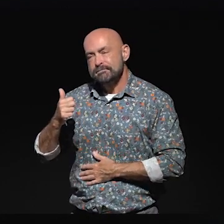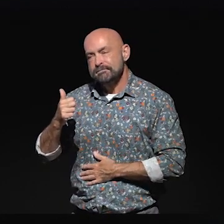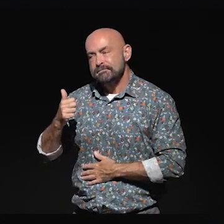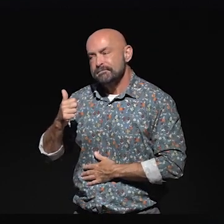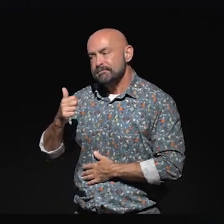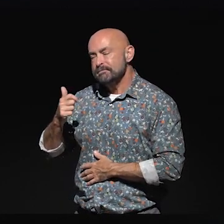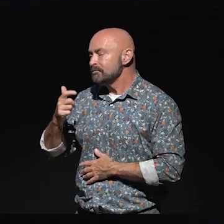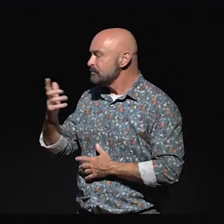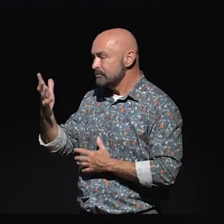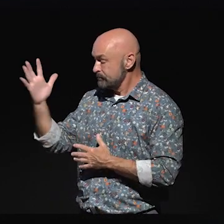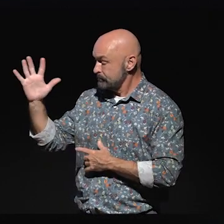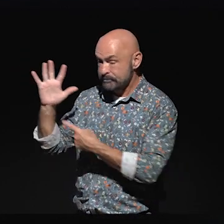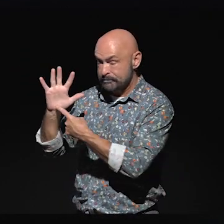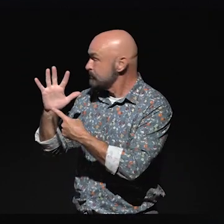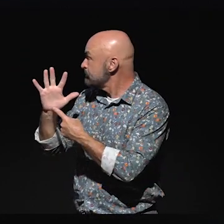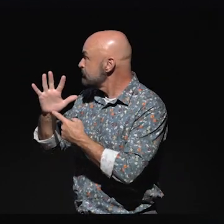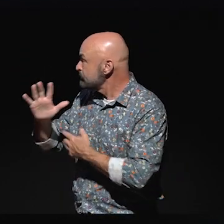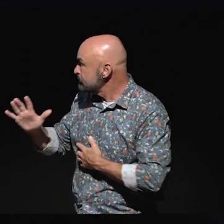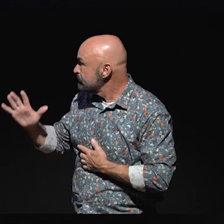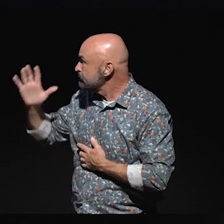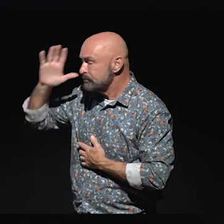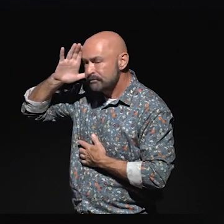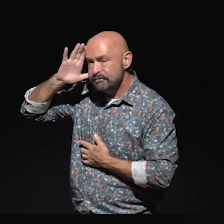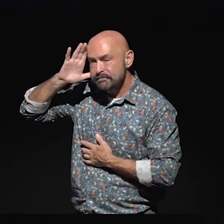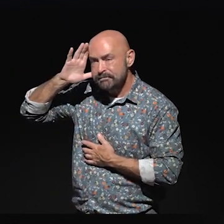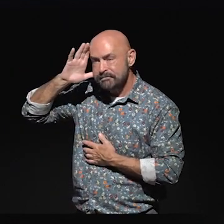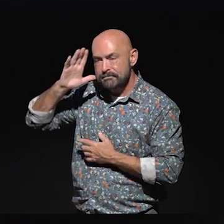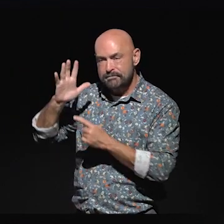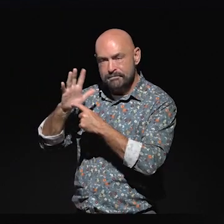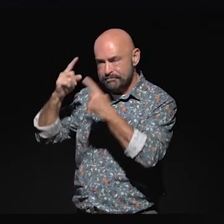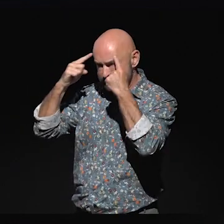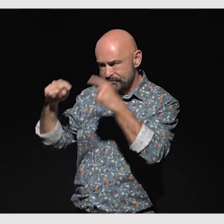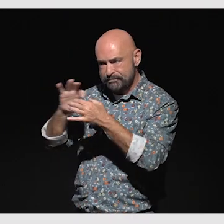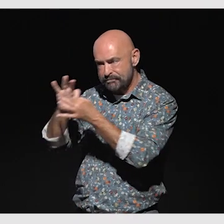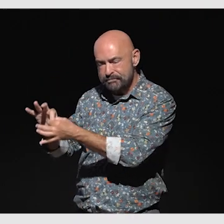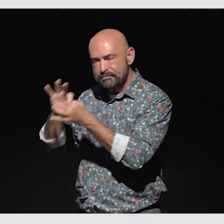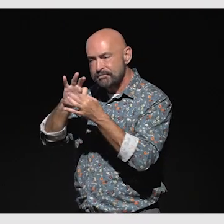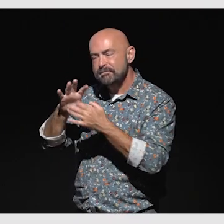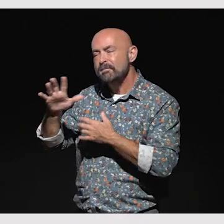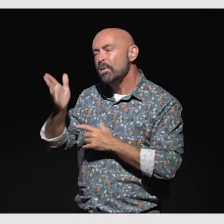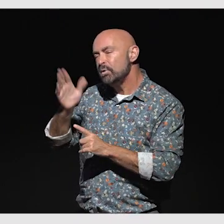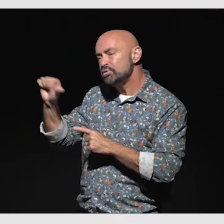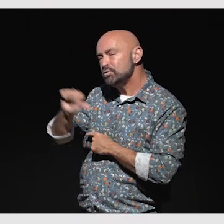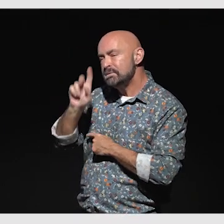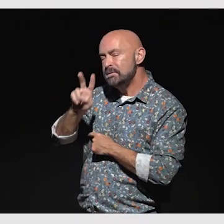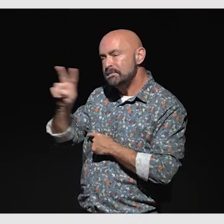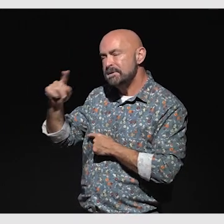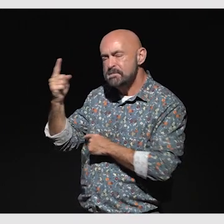The hand raised to the head tells us that what we're meant to see is someone in thought,